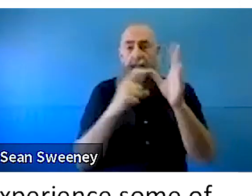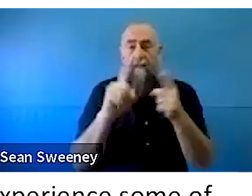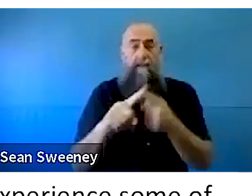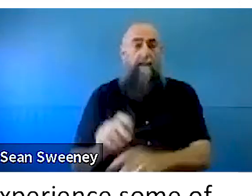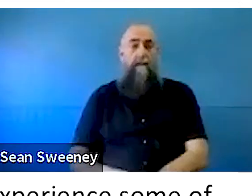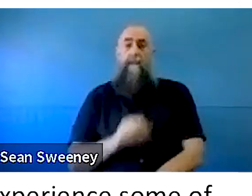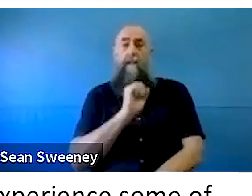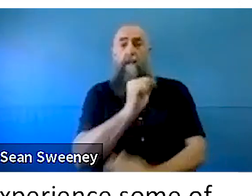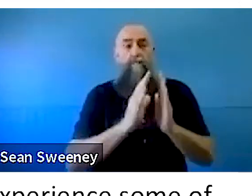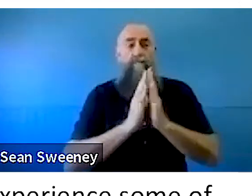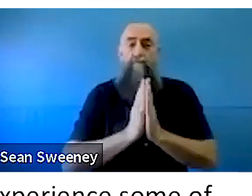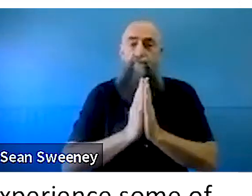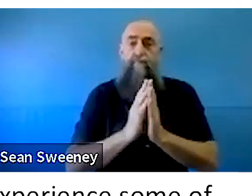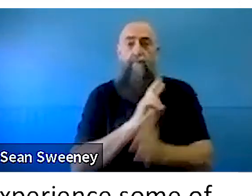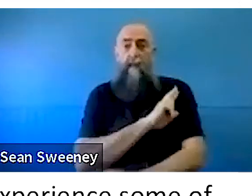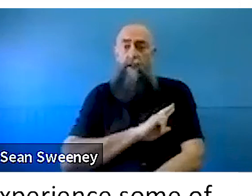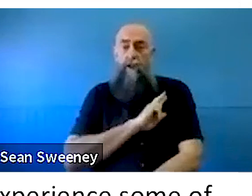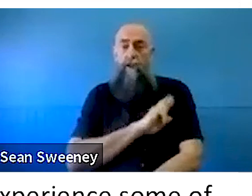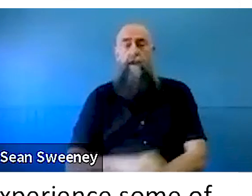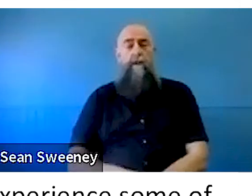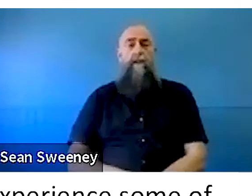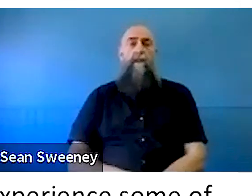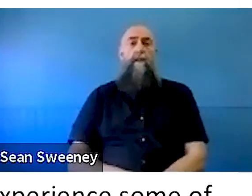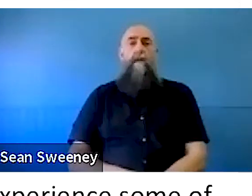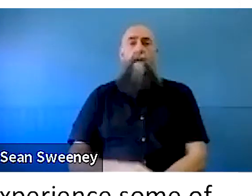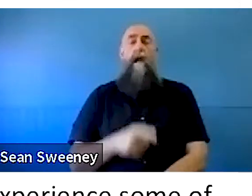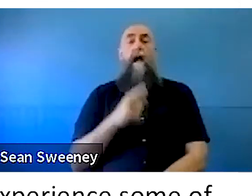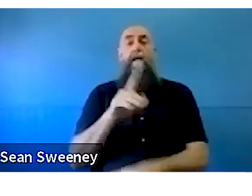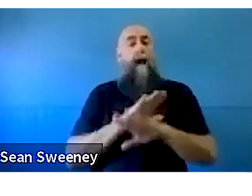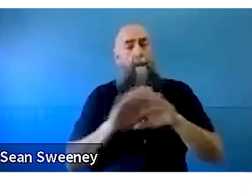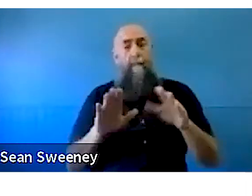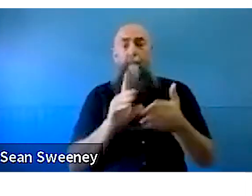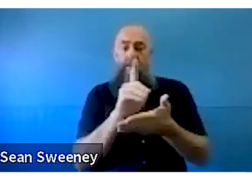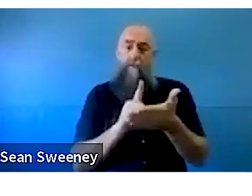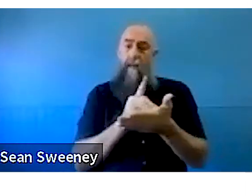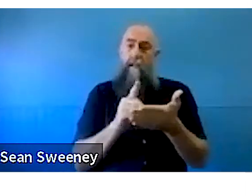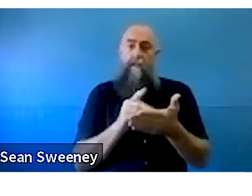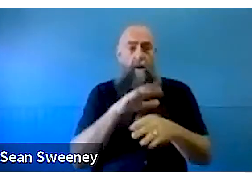Next slide.